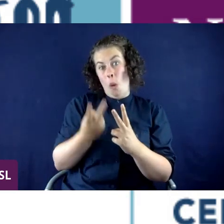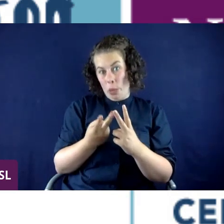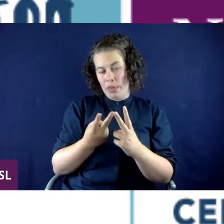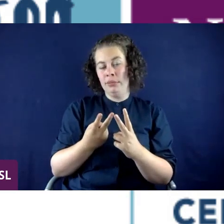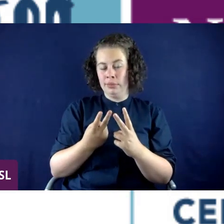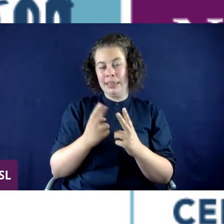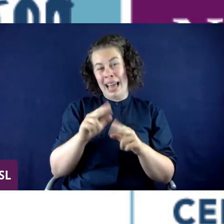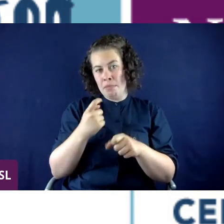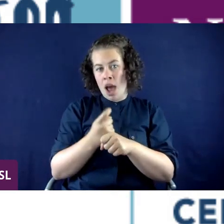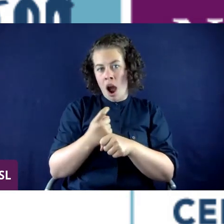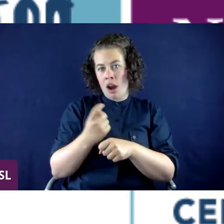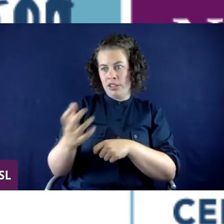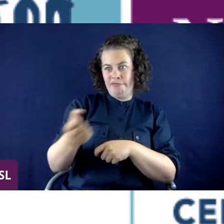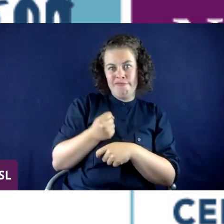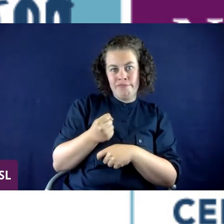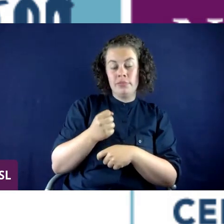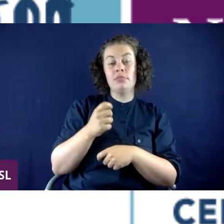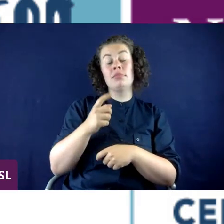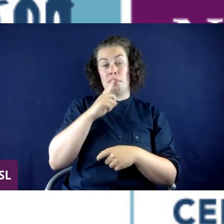Understanding that these accessibility needs